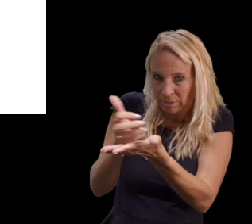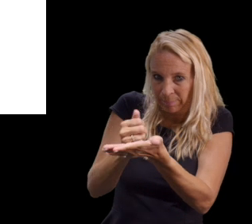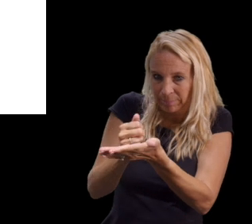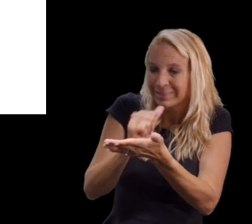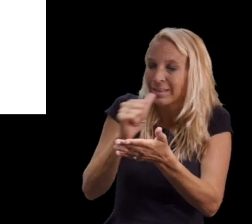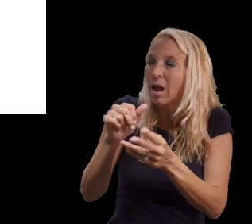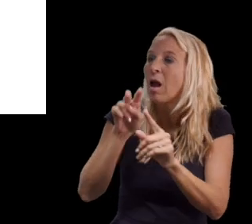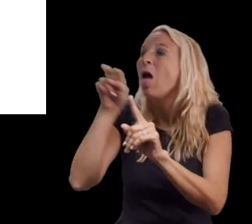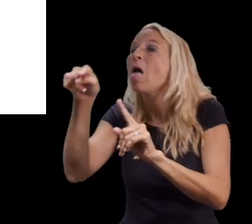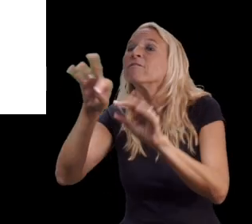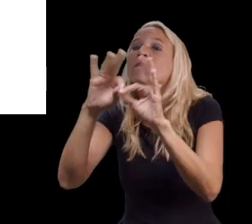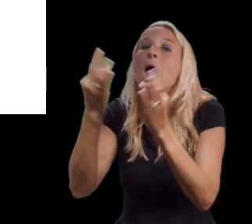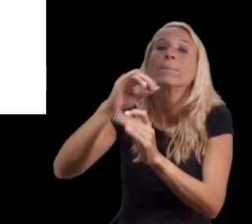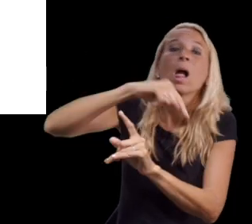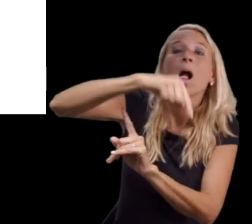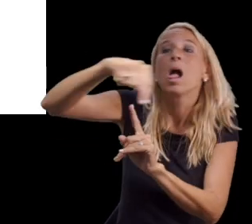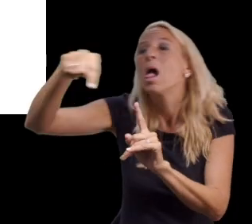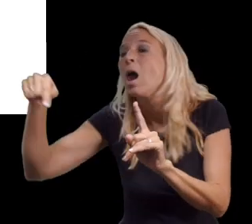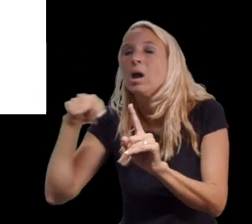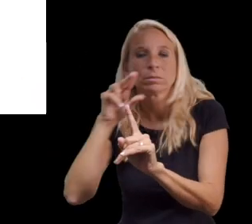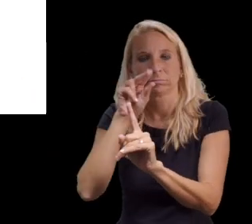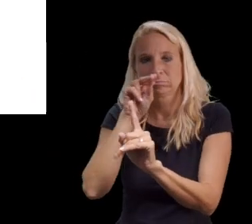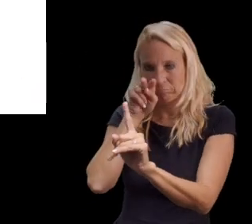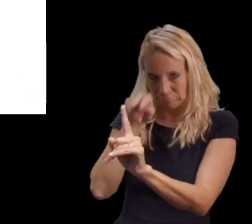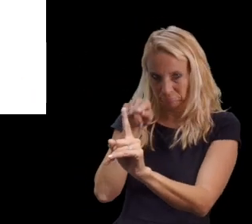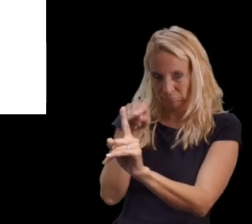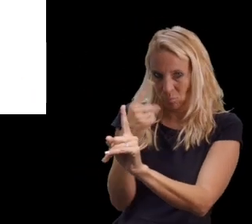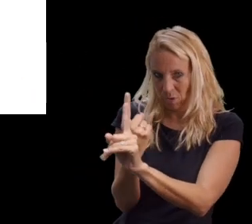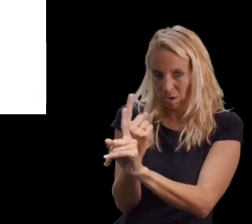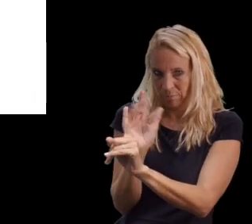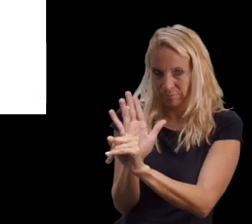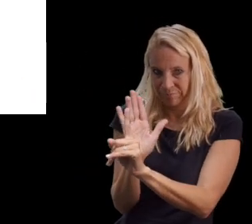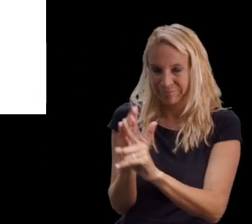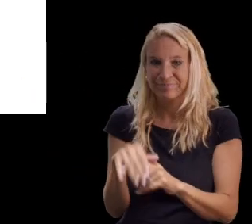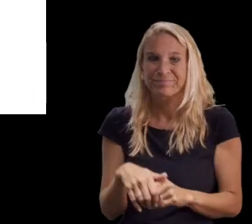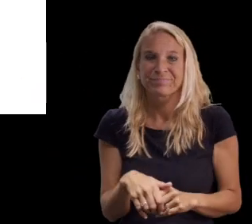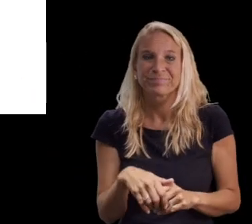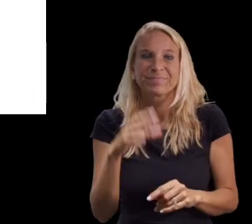not the family as a whole, and you cannot be enrolled